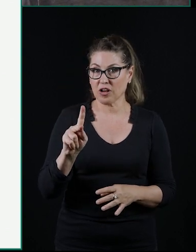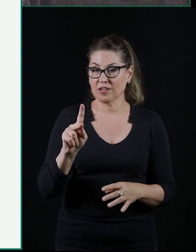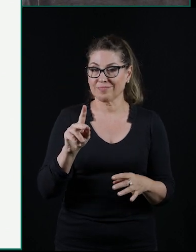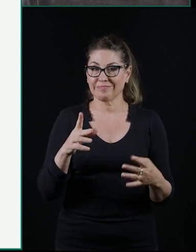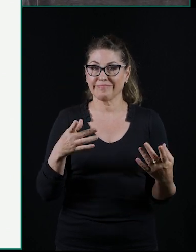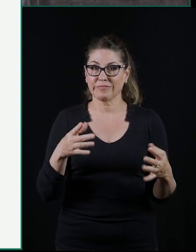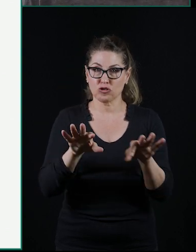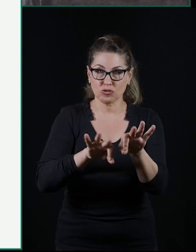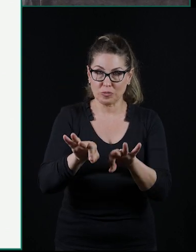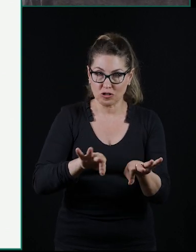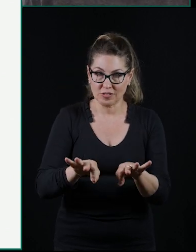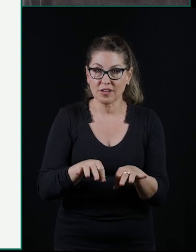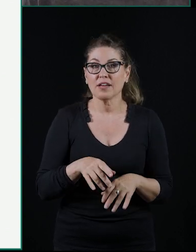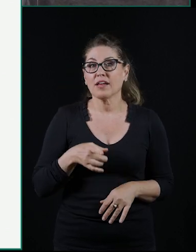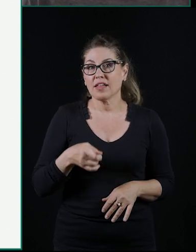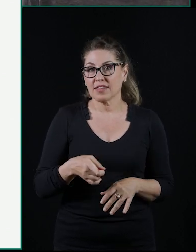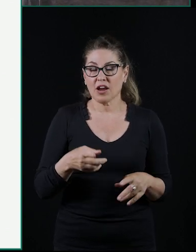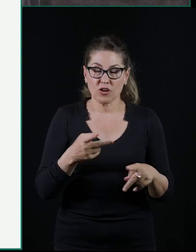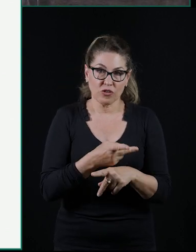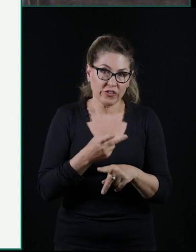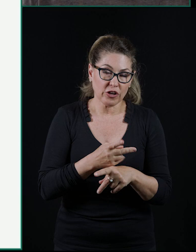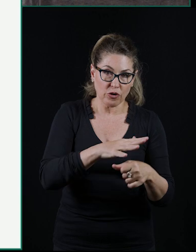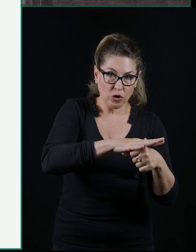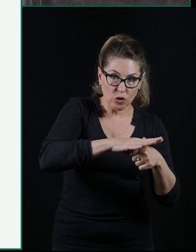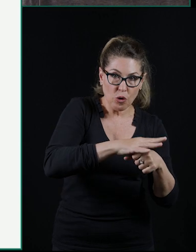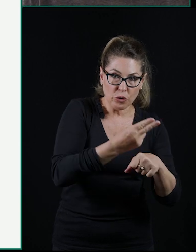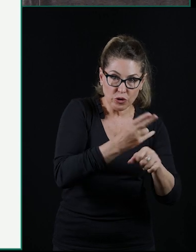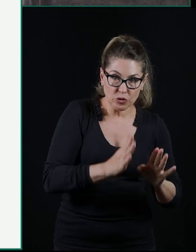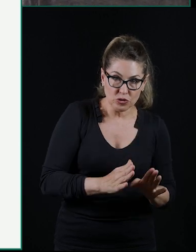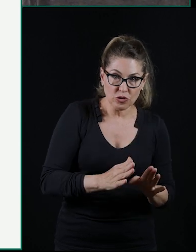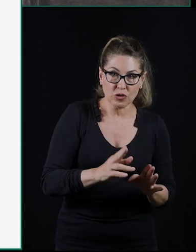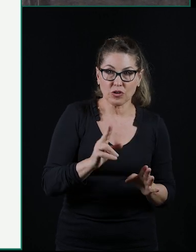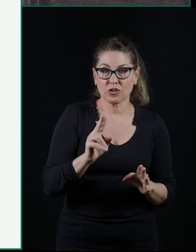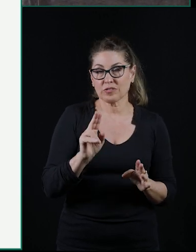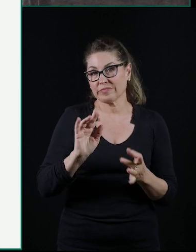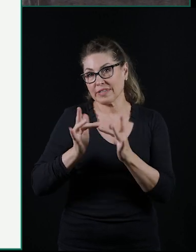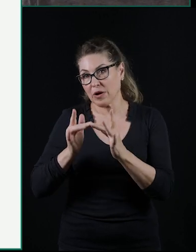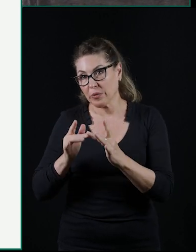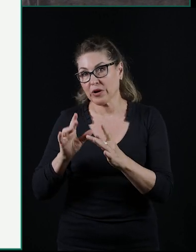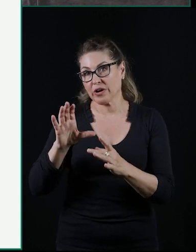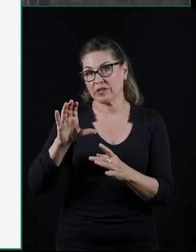So here you configure local user network config region list count,